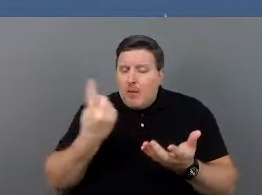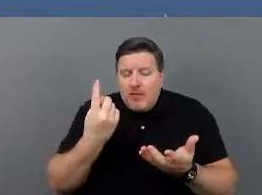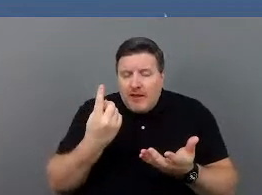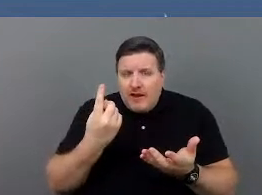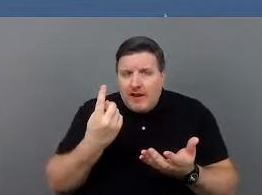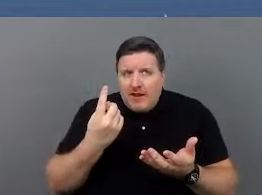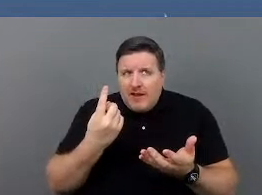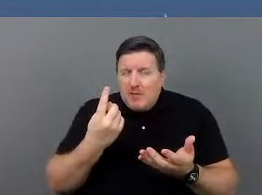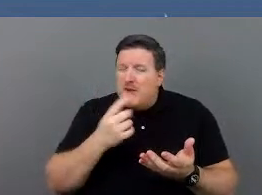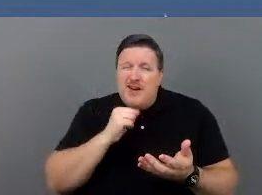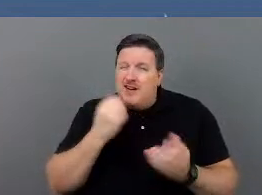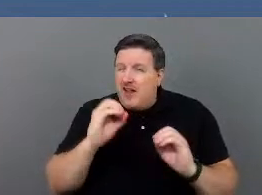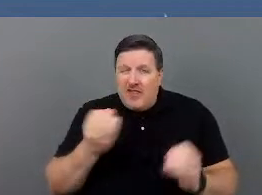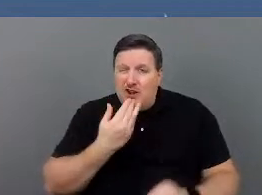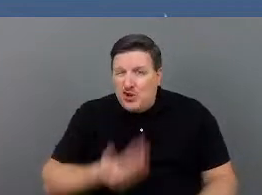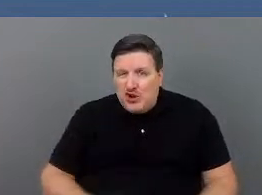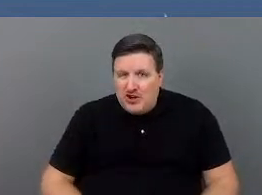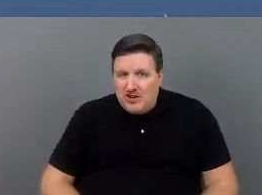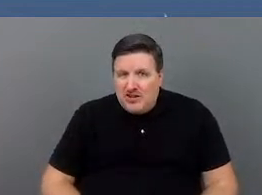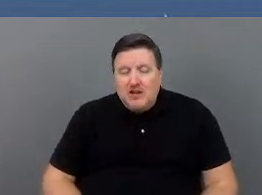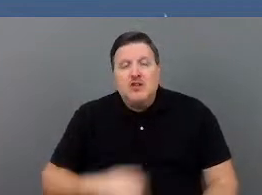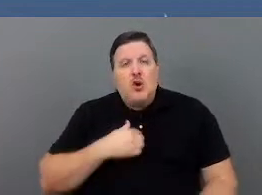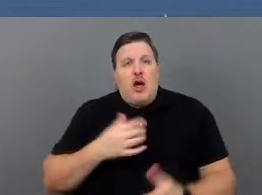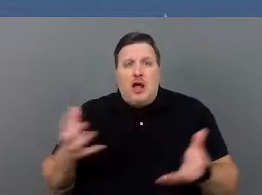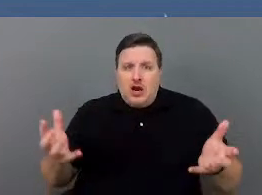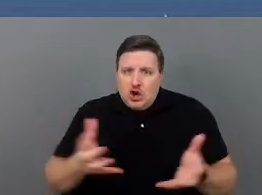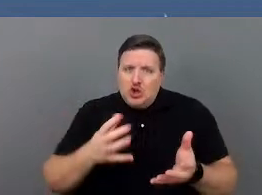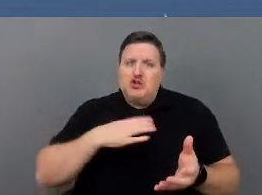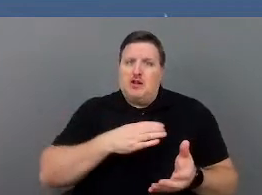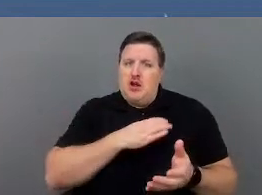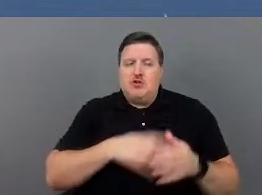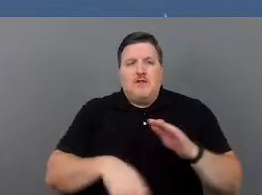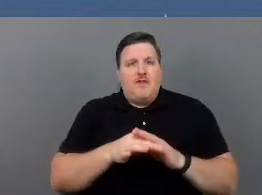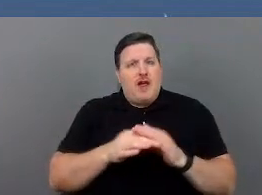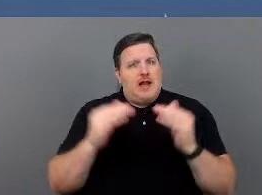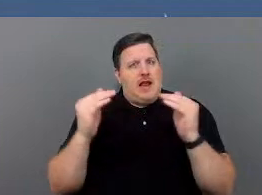I URGE COUNCIL TO FIND EQUITABLE FUNDS, EQUITABLE CARE